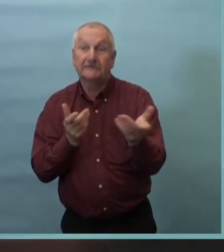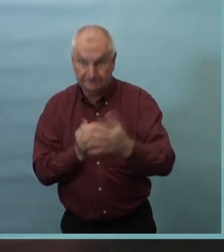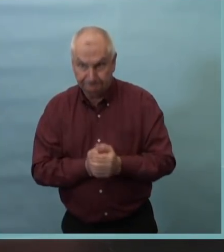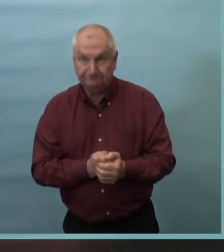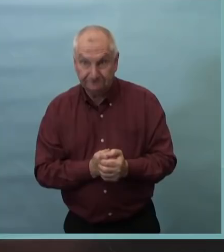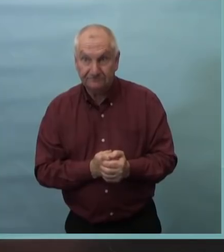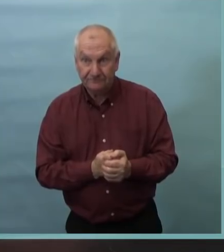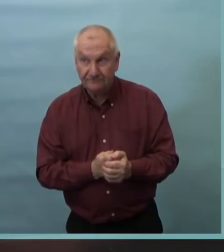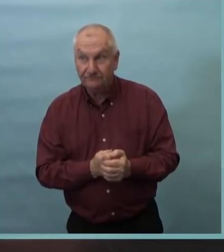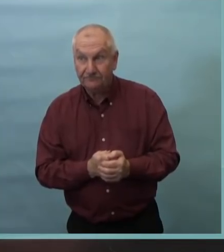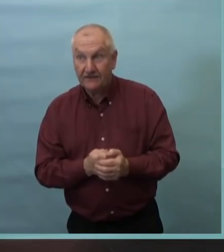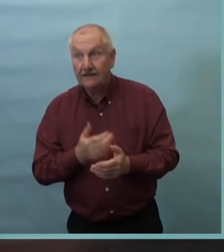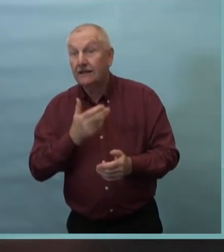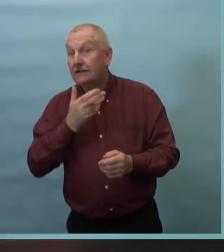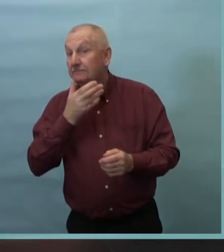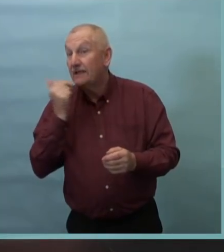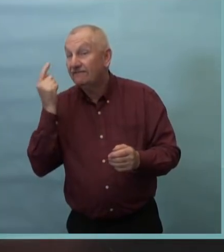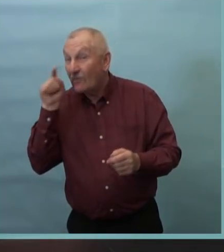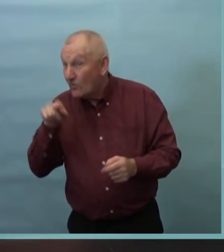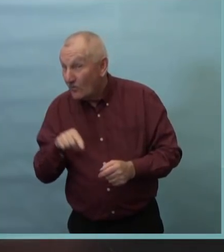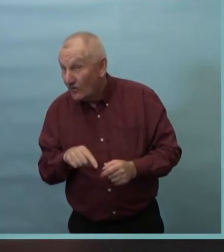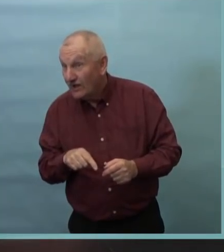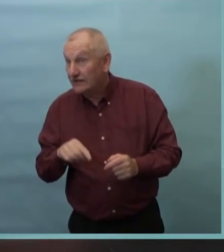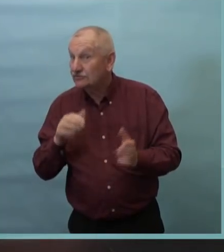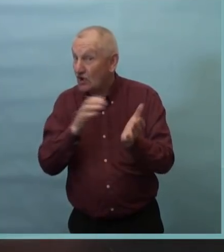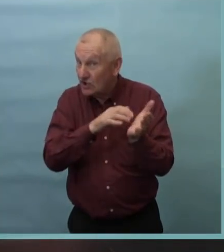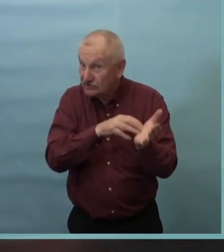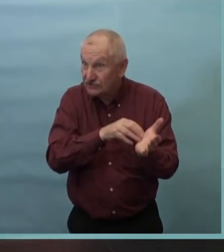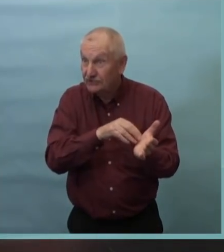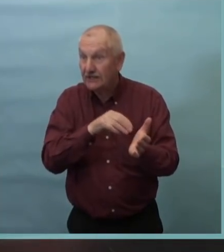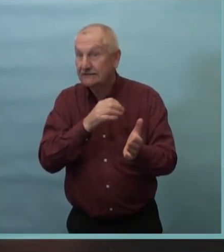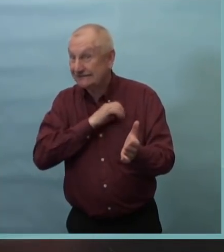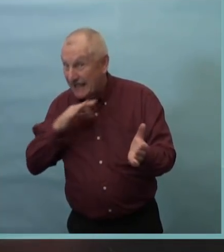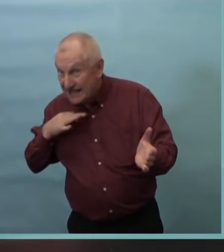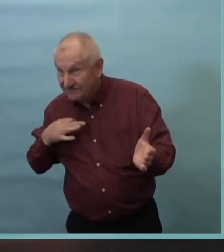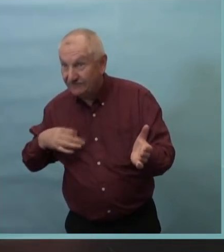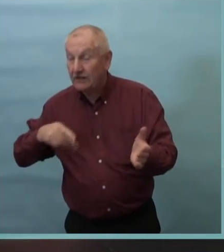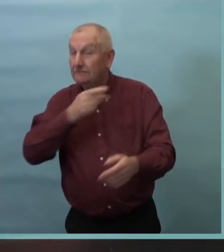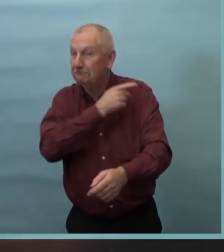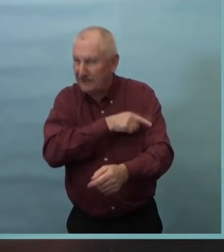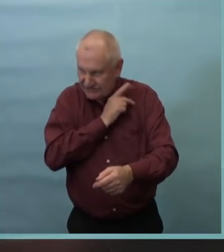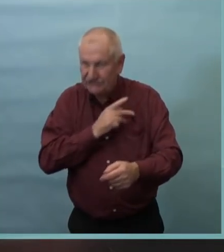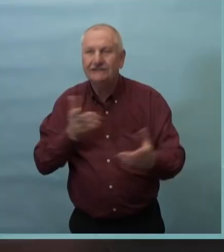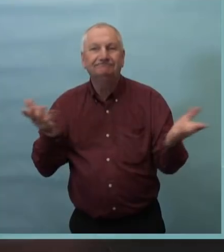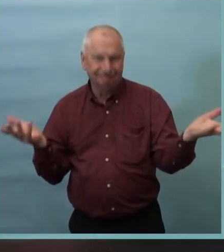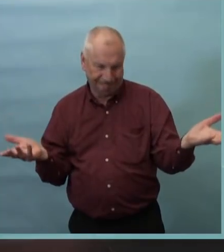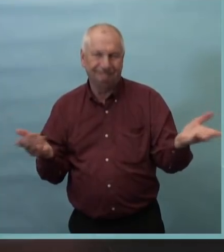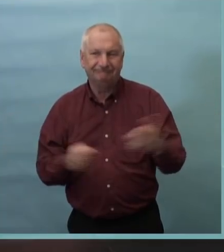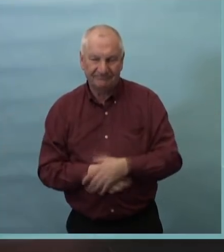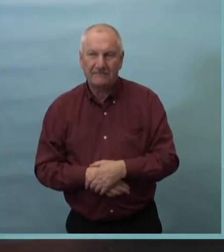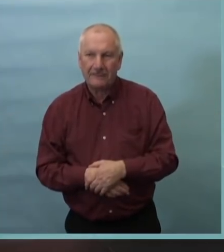with this pandemic so as a reminder the move to virtual services is not intended